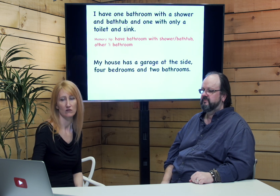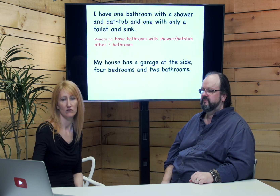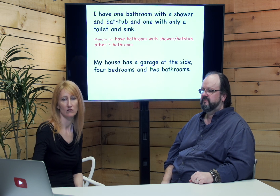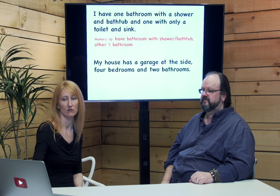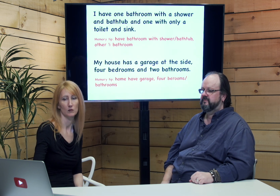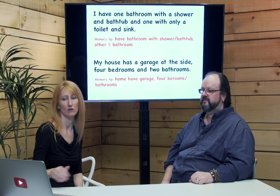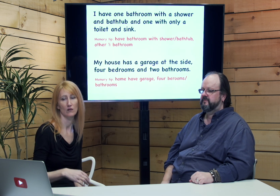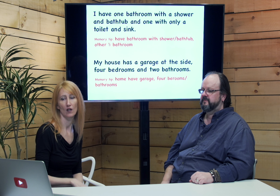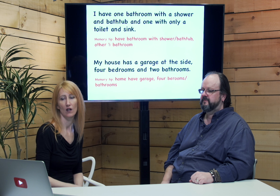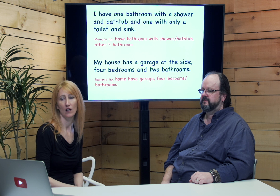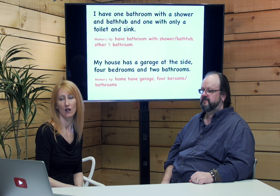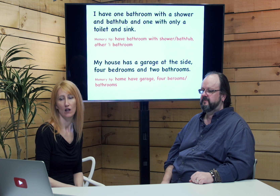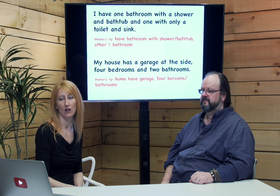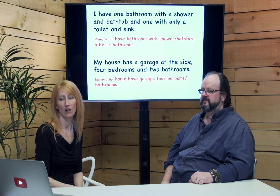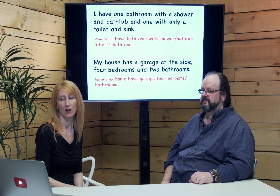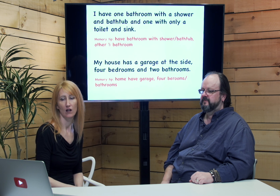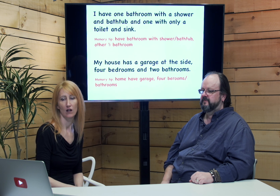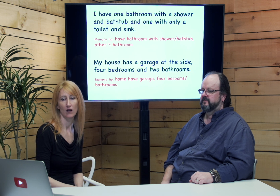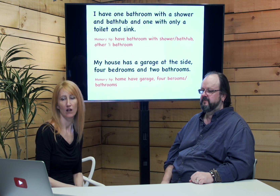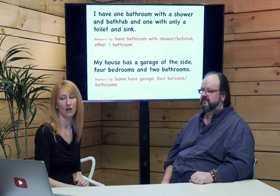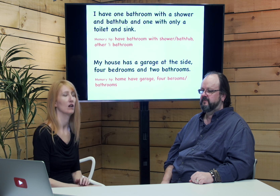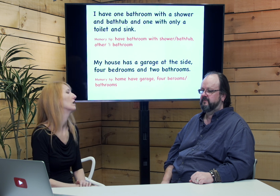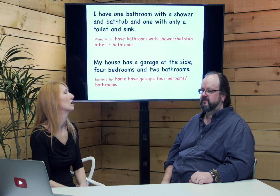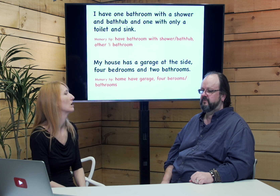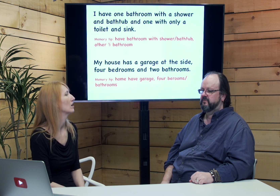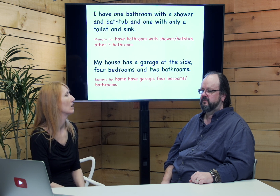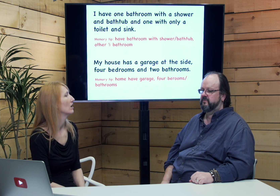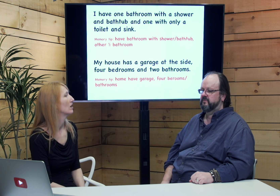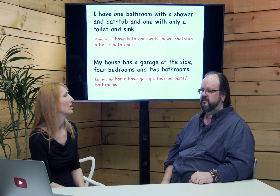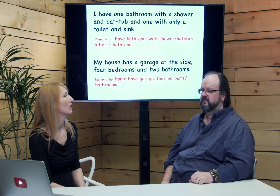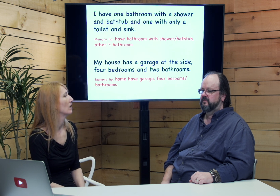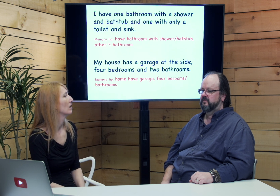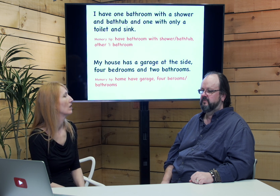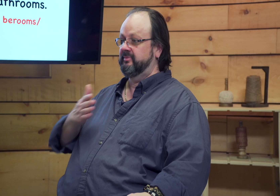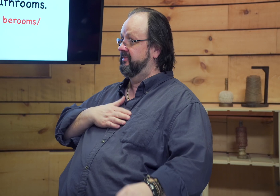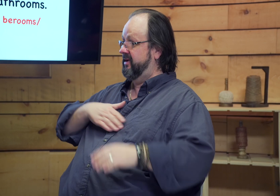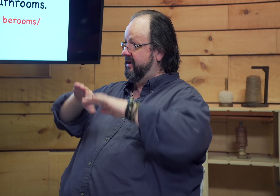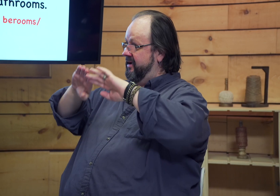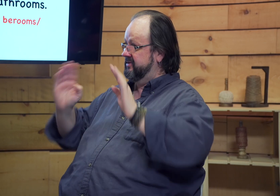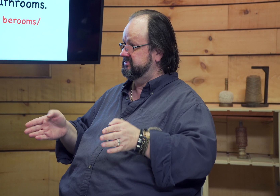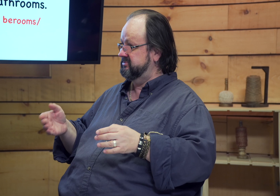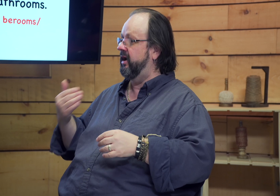My house has a garage at the side, four bedrooms and two bathrooms.